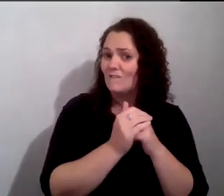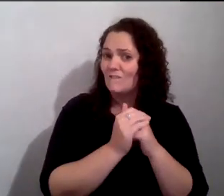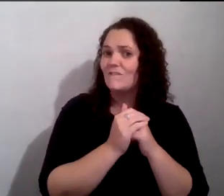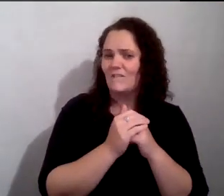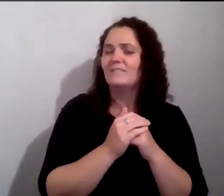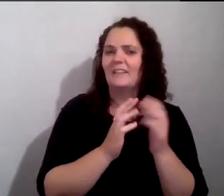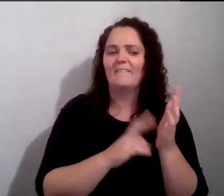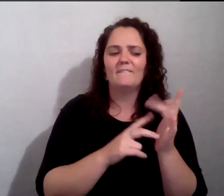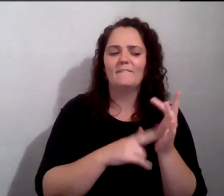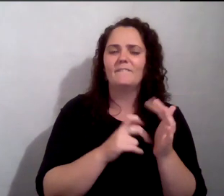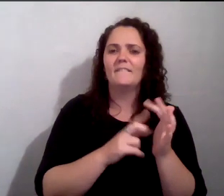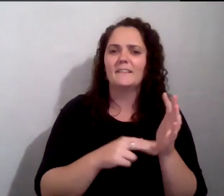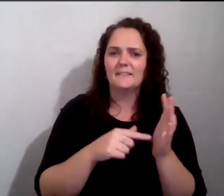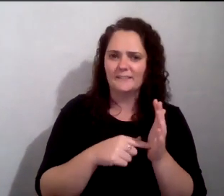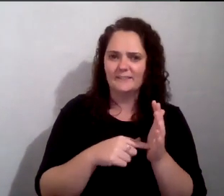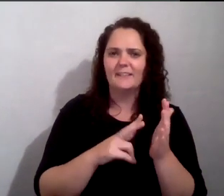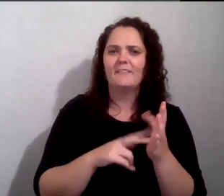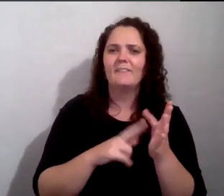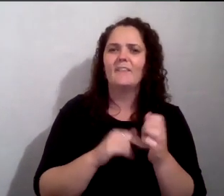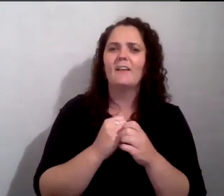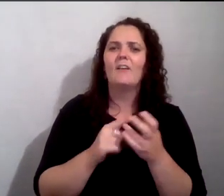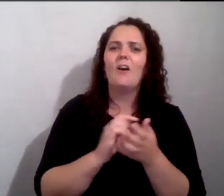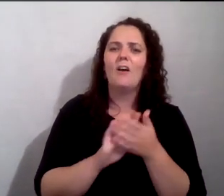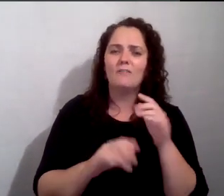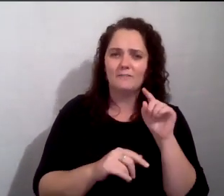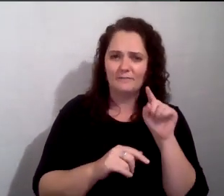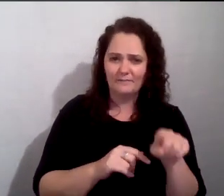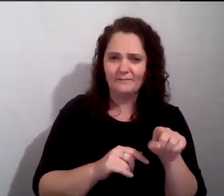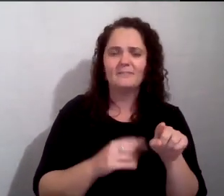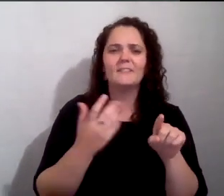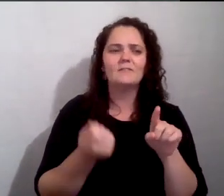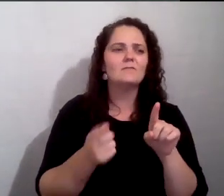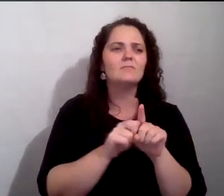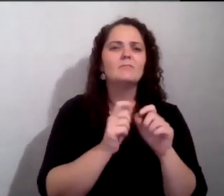of Vincent van Gogh and a mentor to Henri Matisse, had followed Monet to